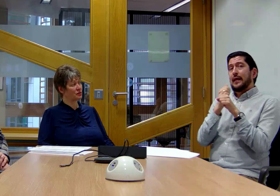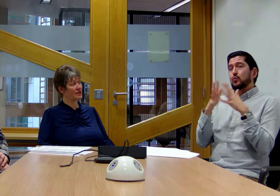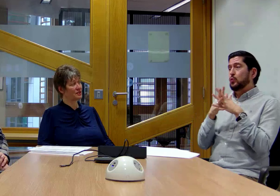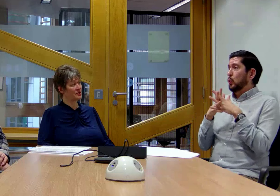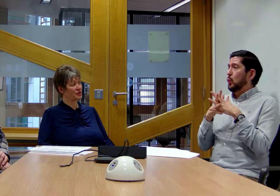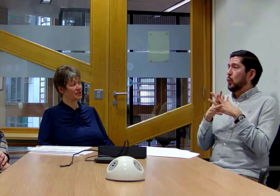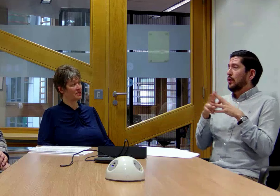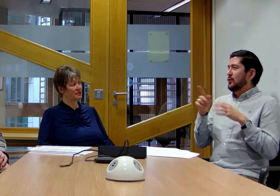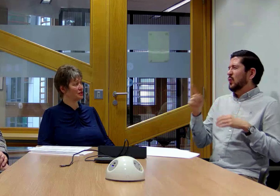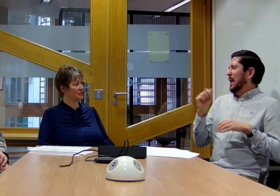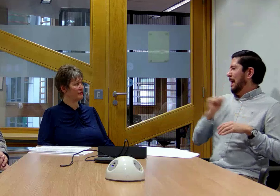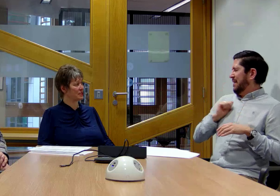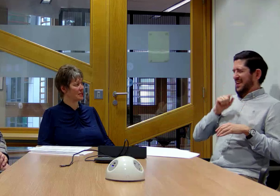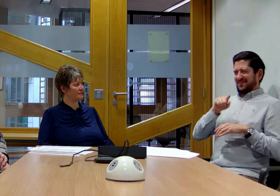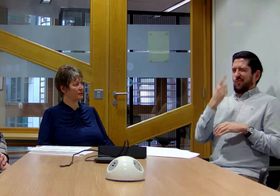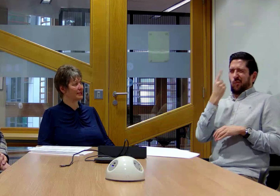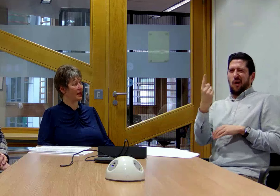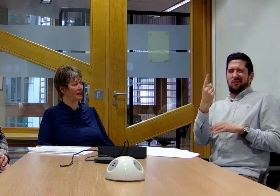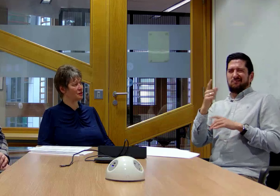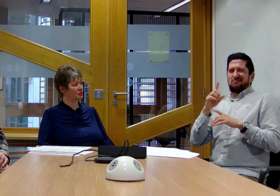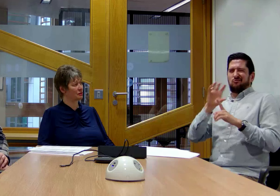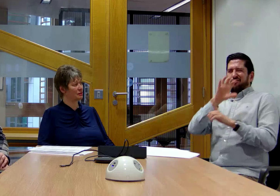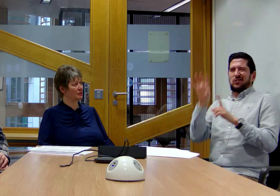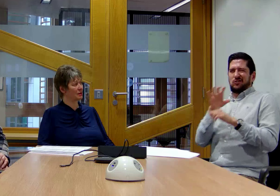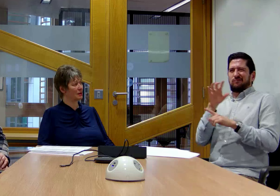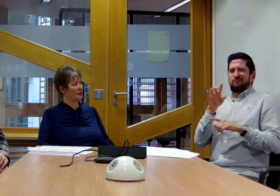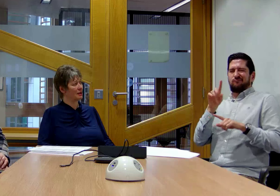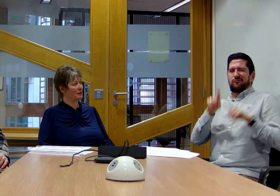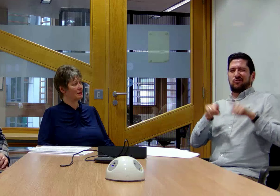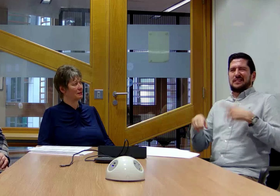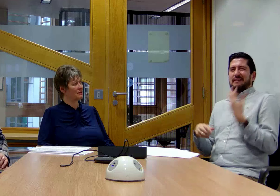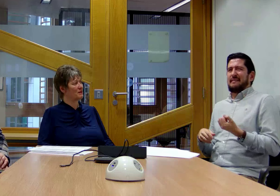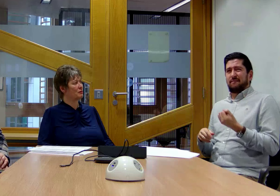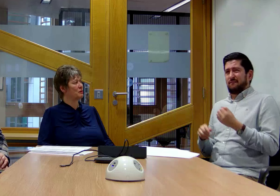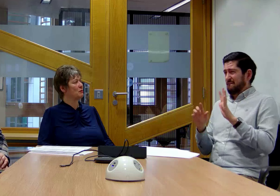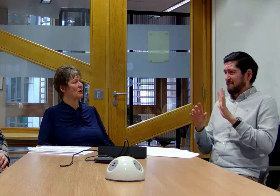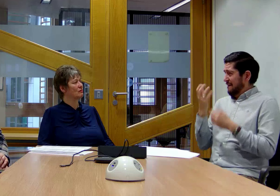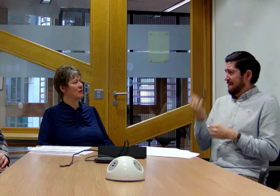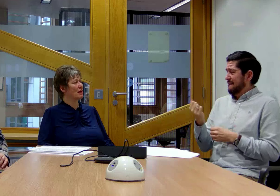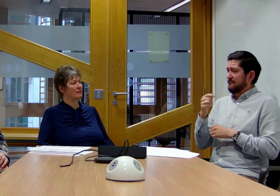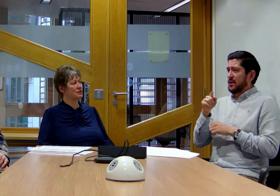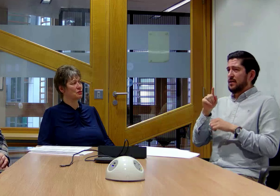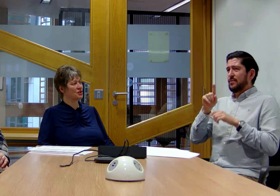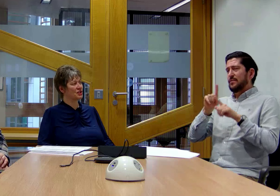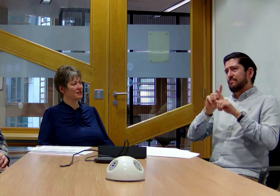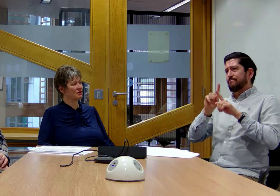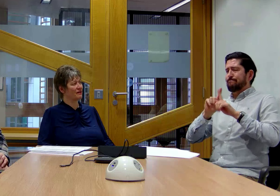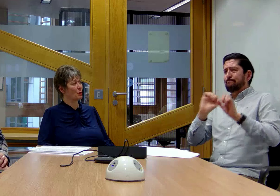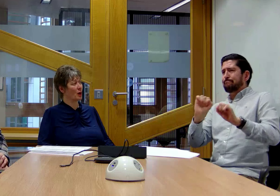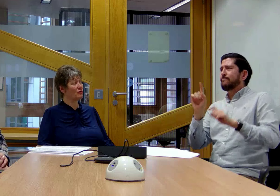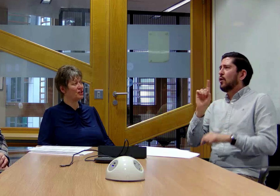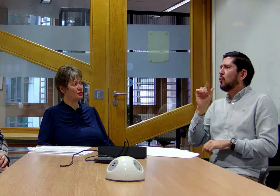such variety in language. And also it's interesting to see, for example, in Glasgow, maybe there wouldn't be just one,